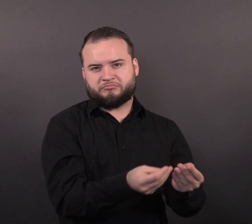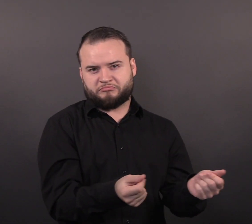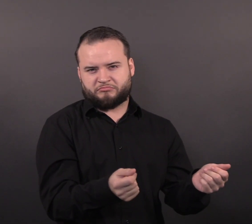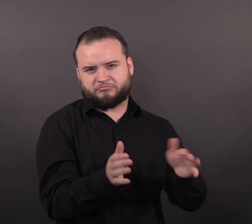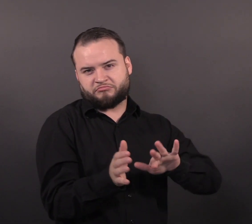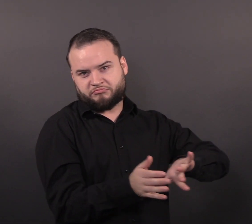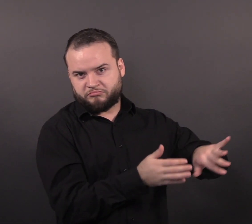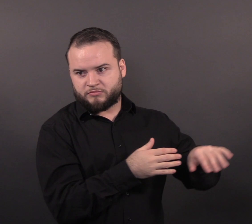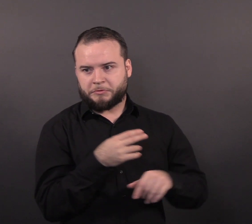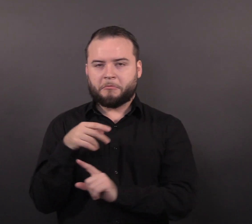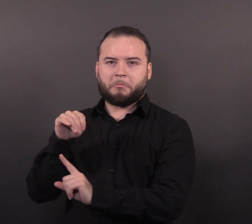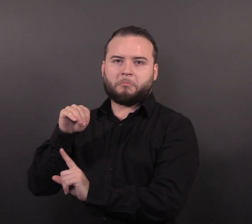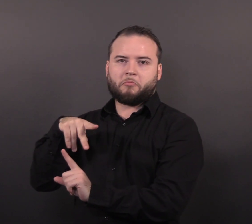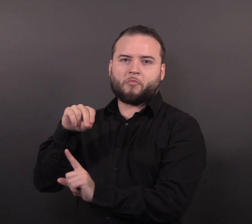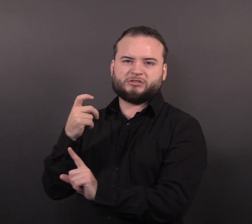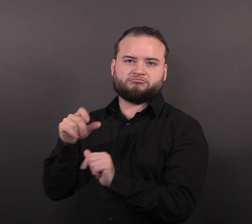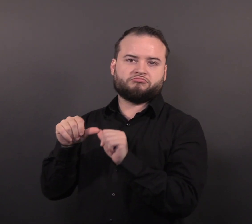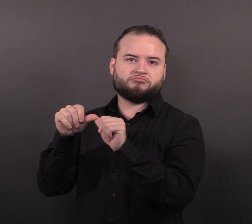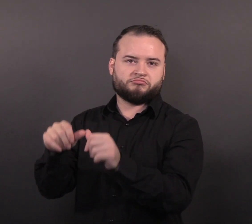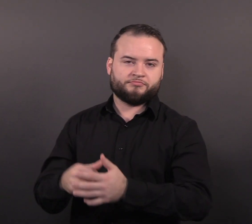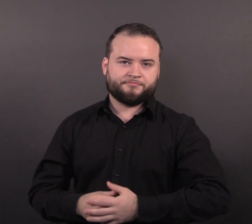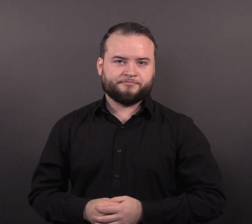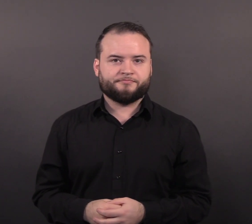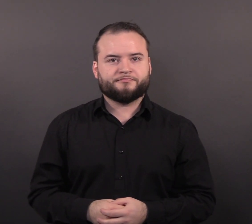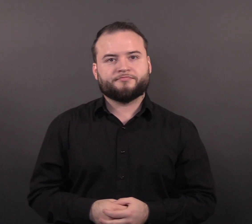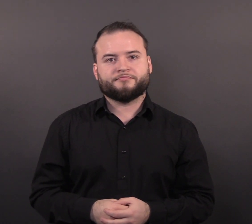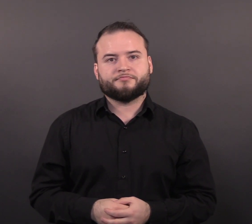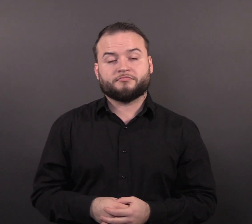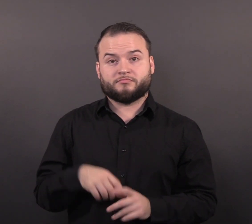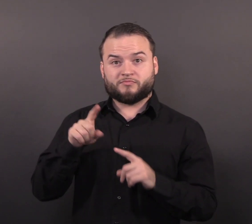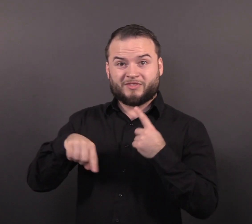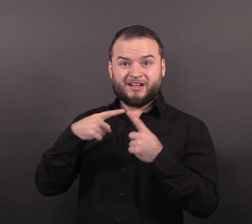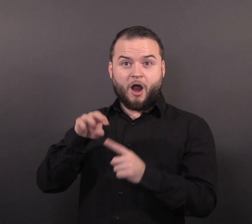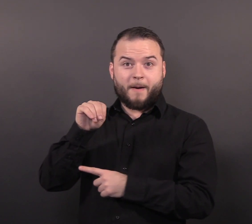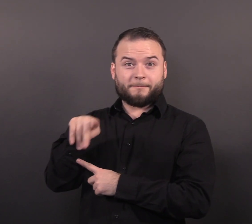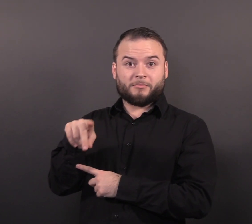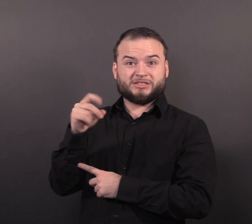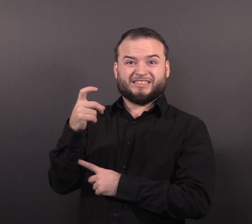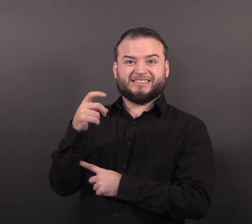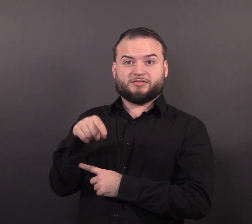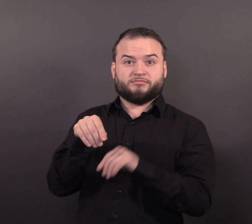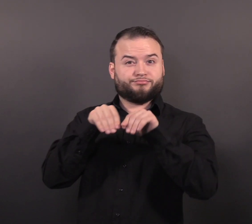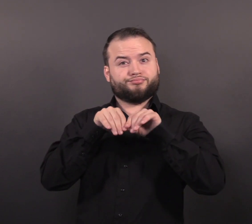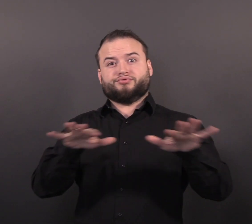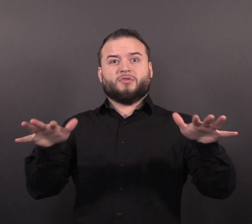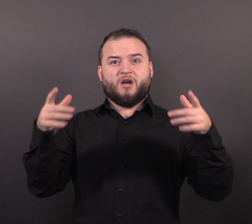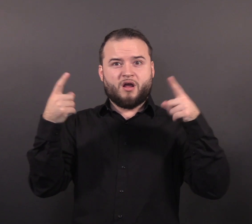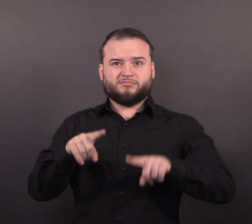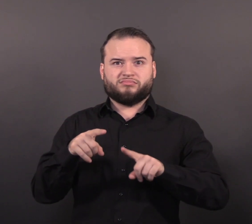When the outbreak of monkeypox expanded earlier this year, racist and stigmatizing